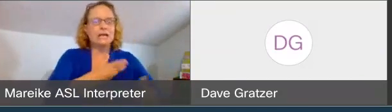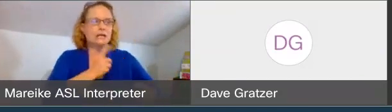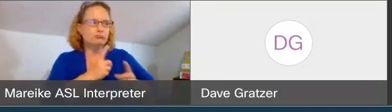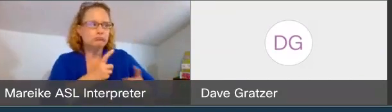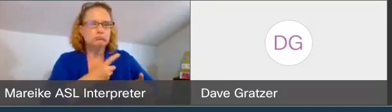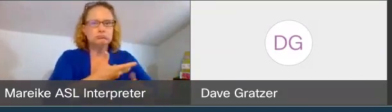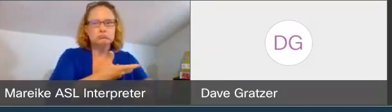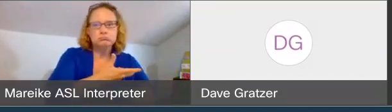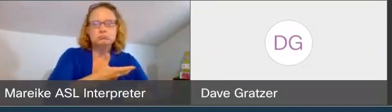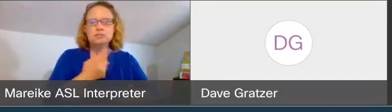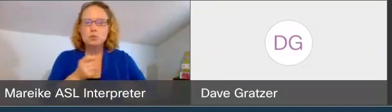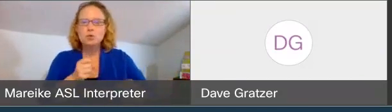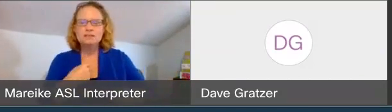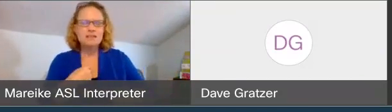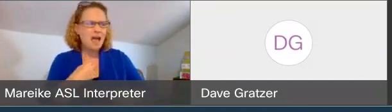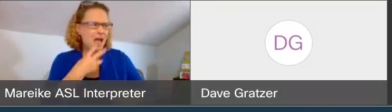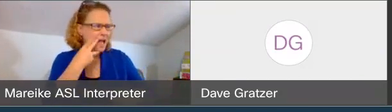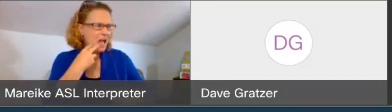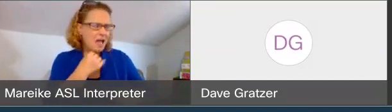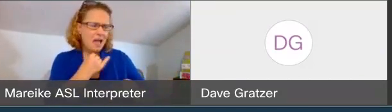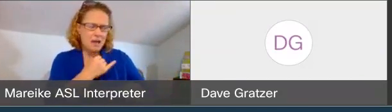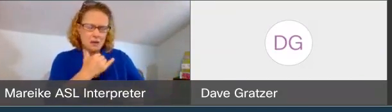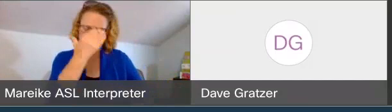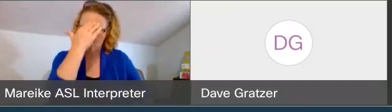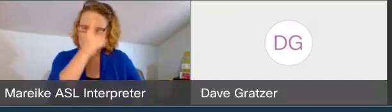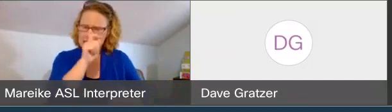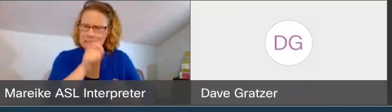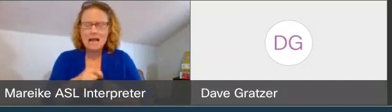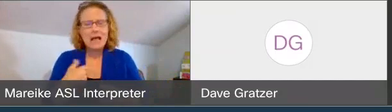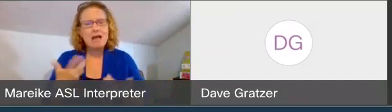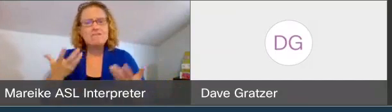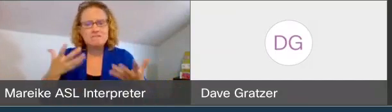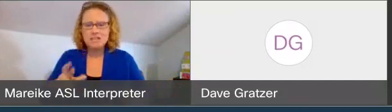you know, I've been there too, like, you know, I was at Rikers Island five years ago or,